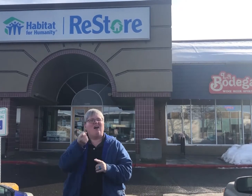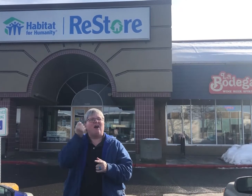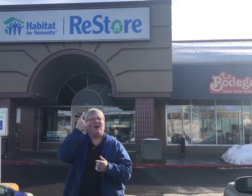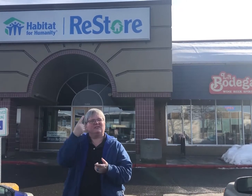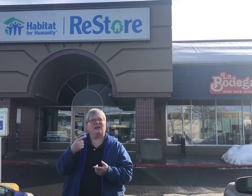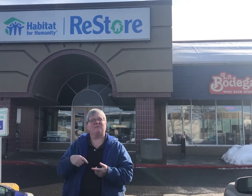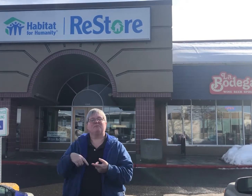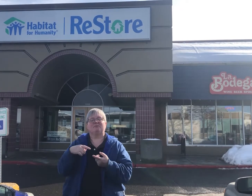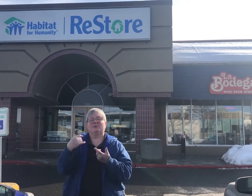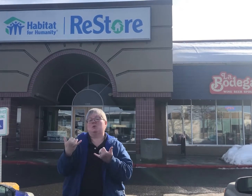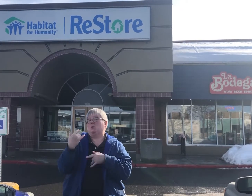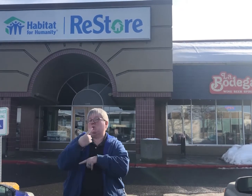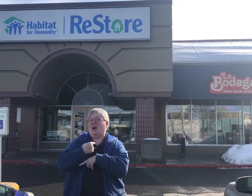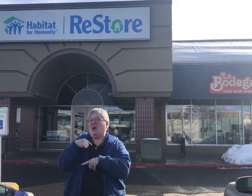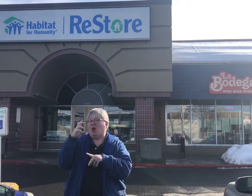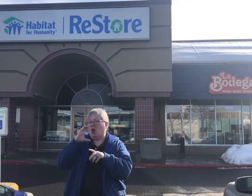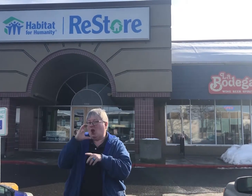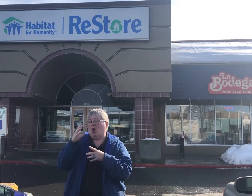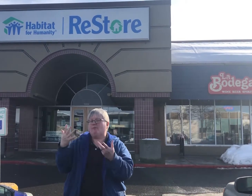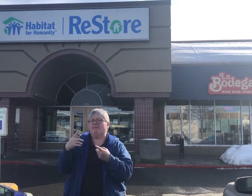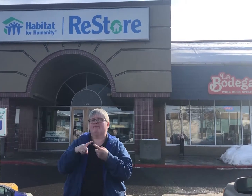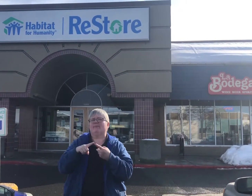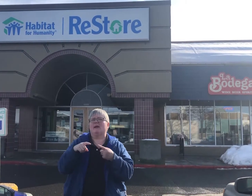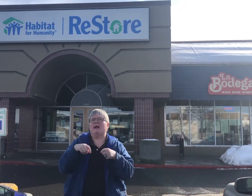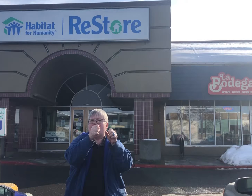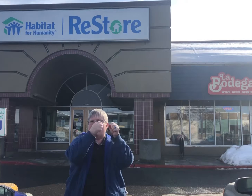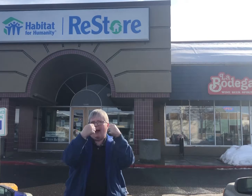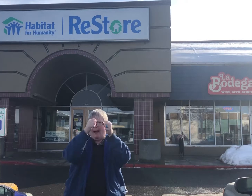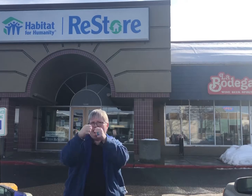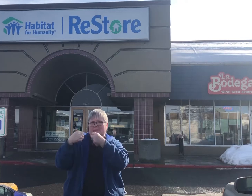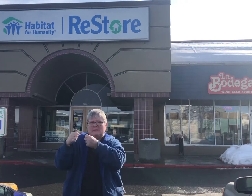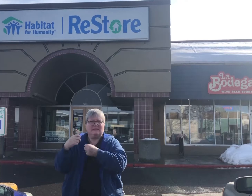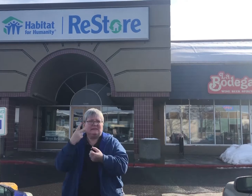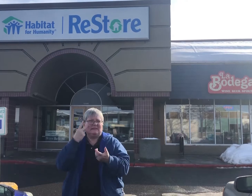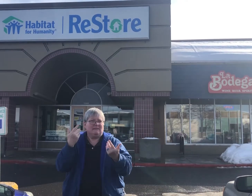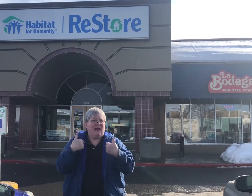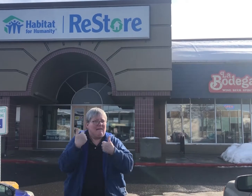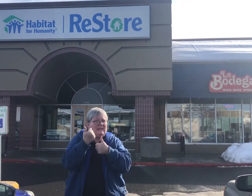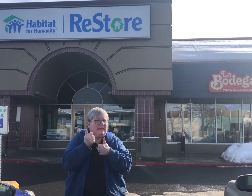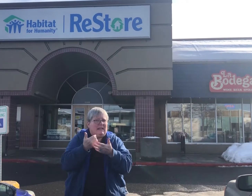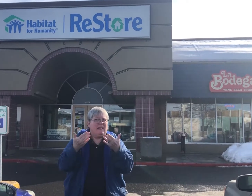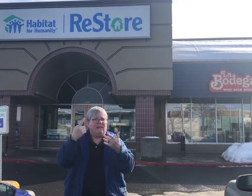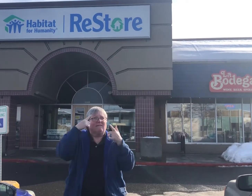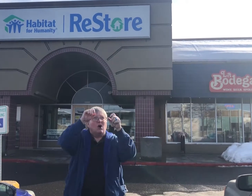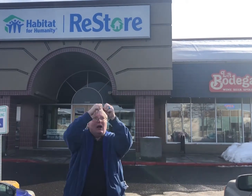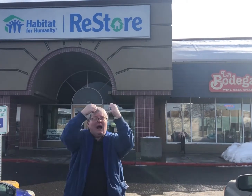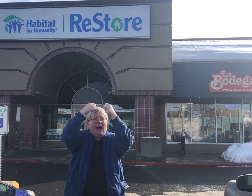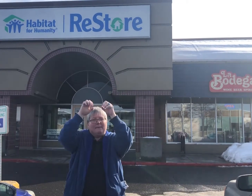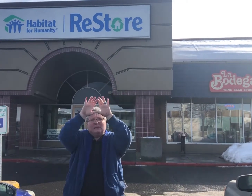And today we are actually looking for some cabinetry to see if there's anything for upper